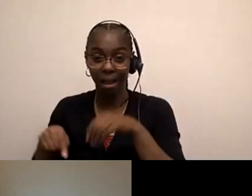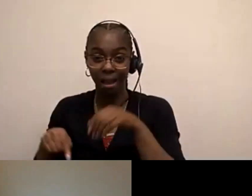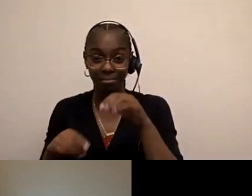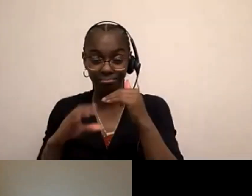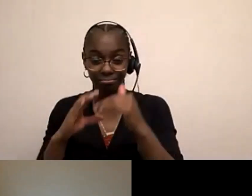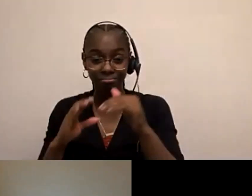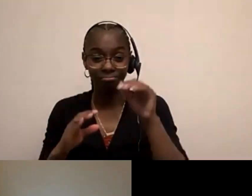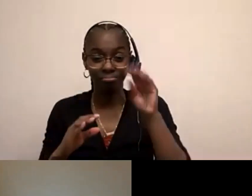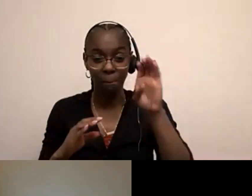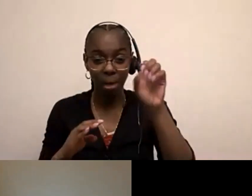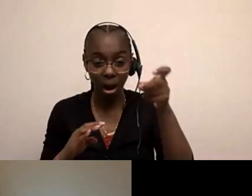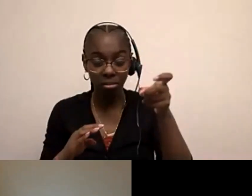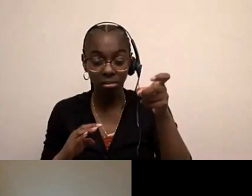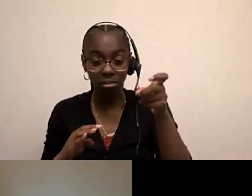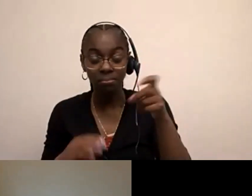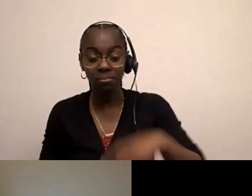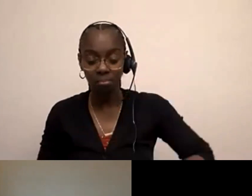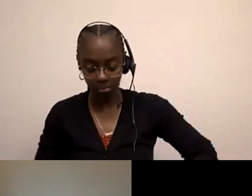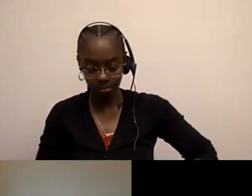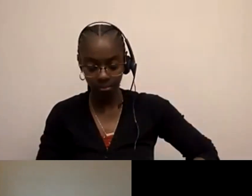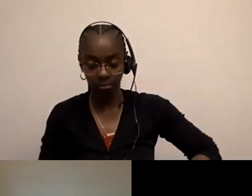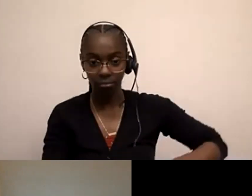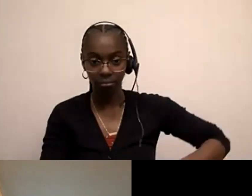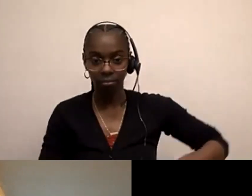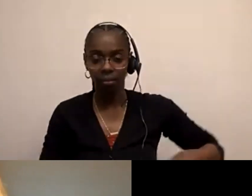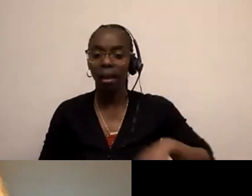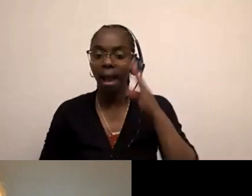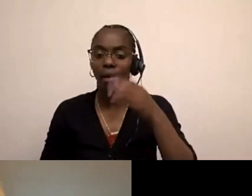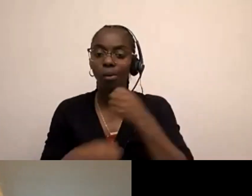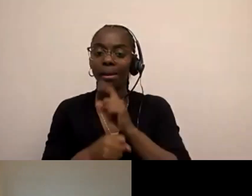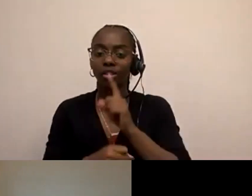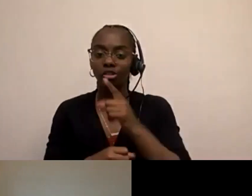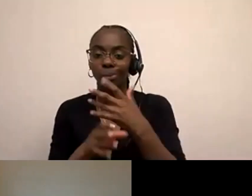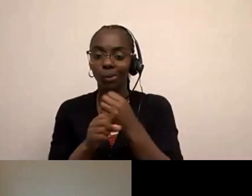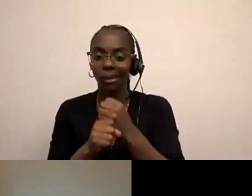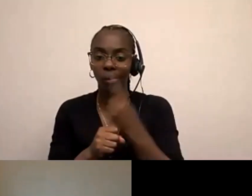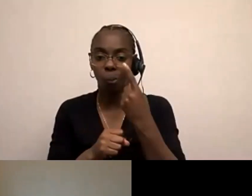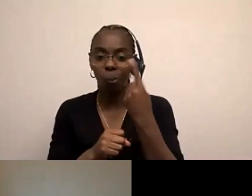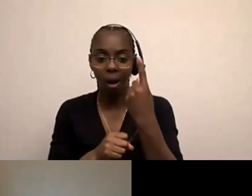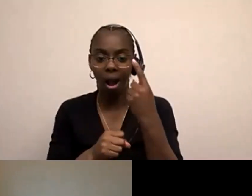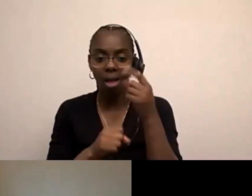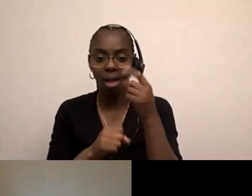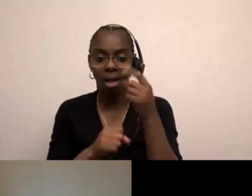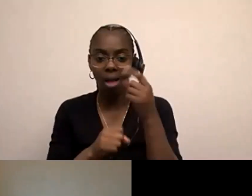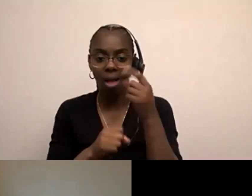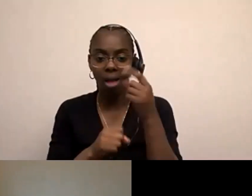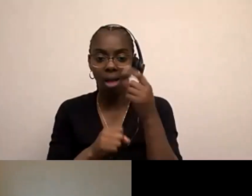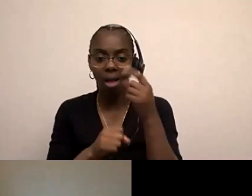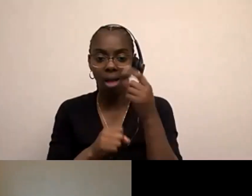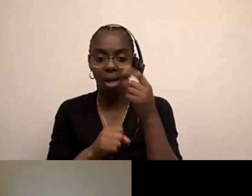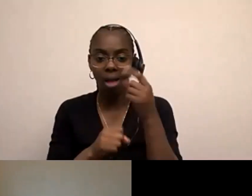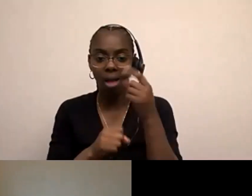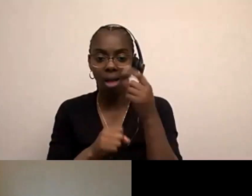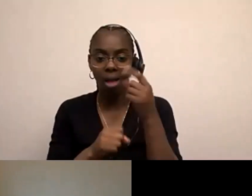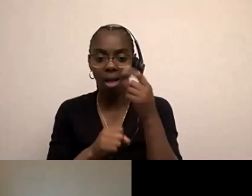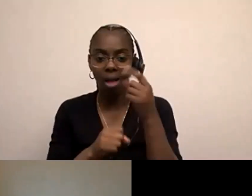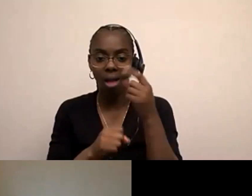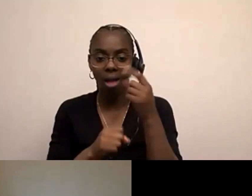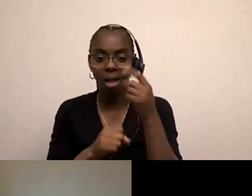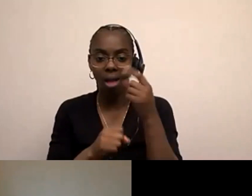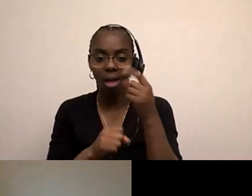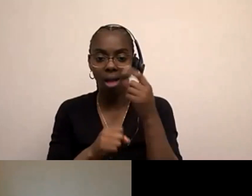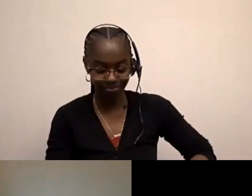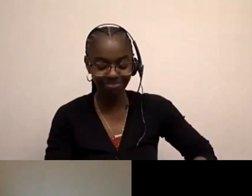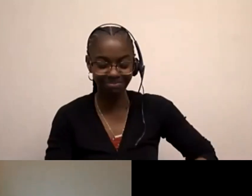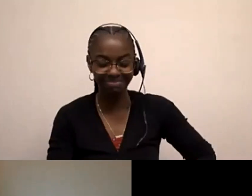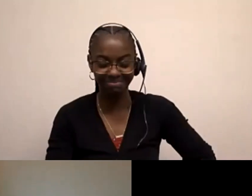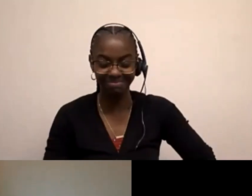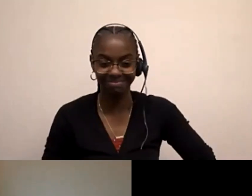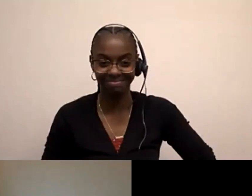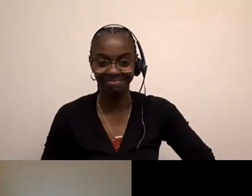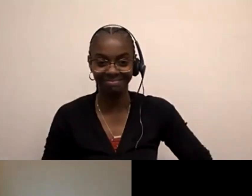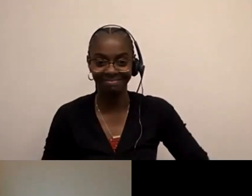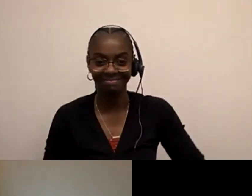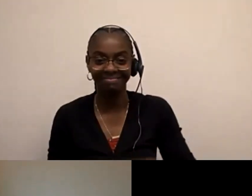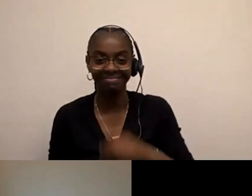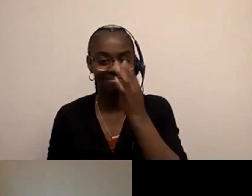DON'T WANT IT TO BE PUBLIC AND I WILL MAKE SURE TO GET ONE TO YOU